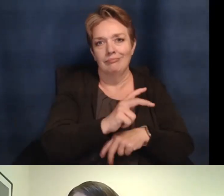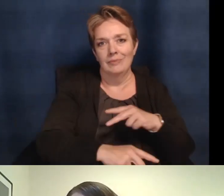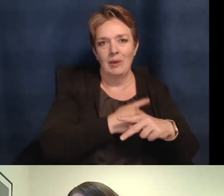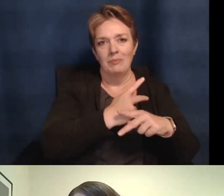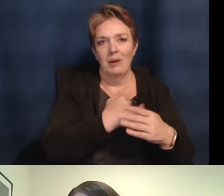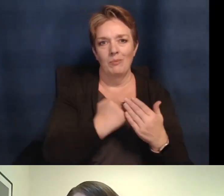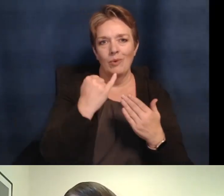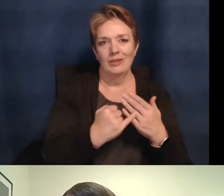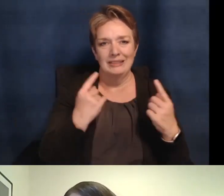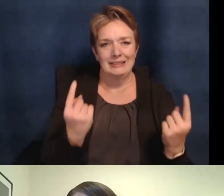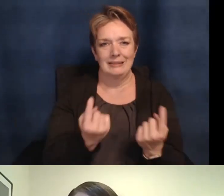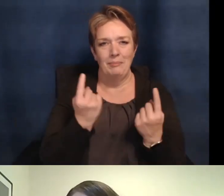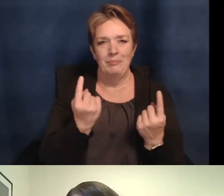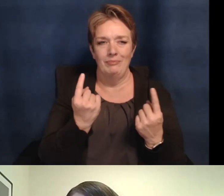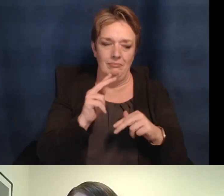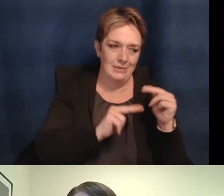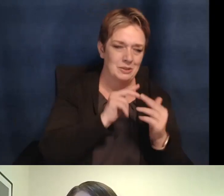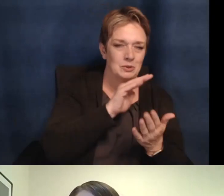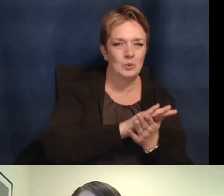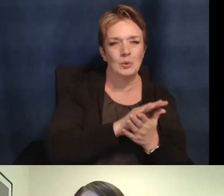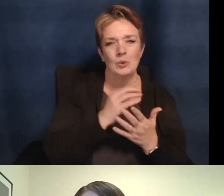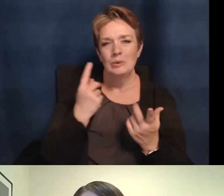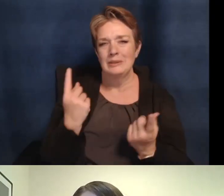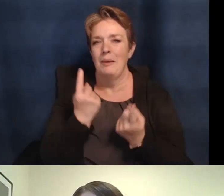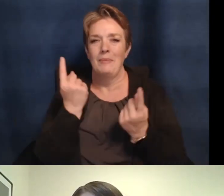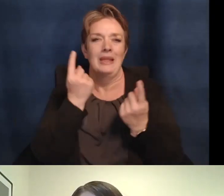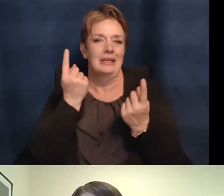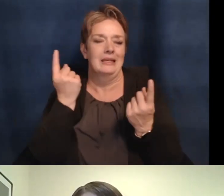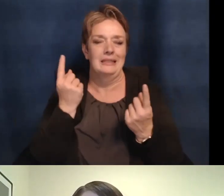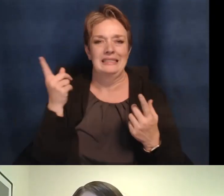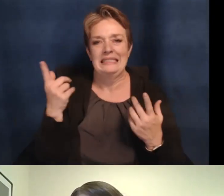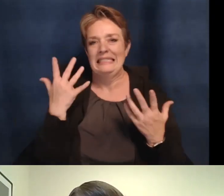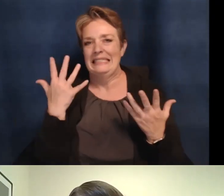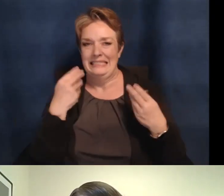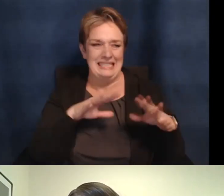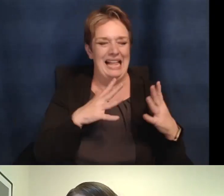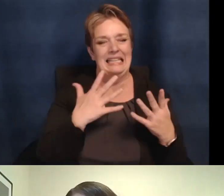whether it was building a school or something else, and so they were really hesitant to sell it to her.